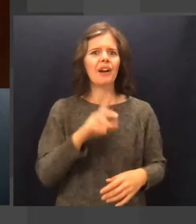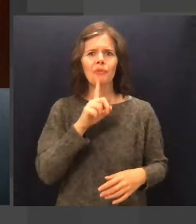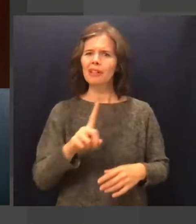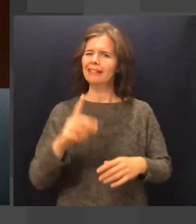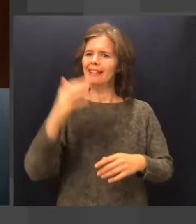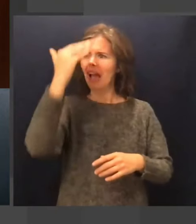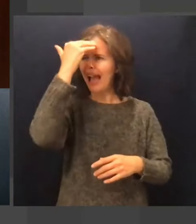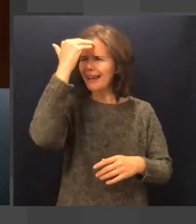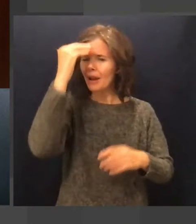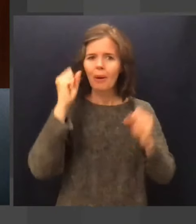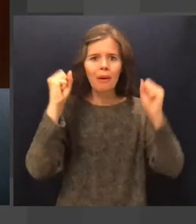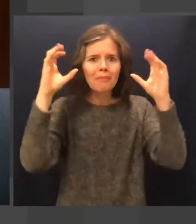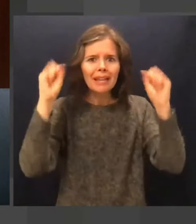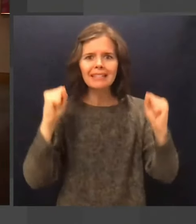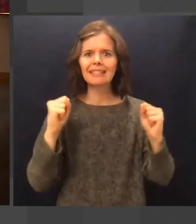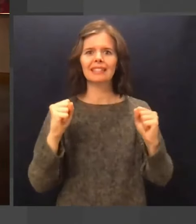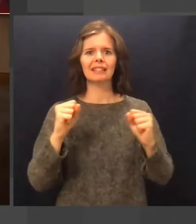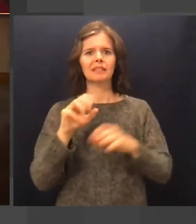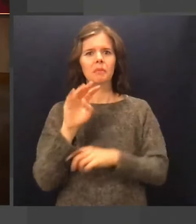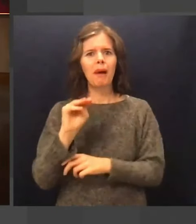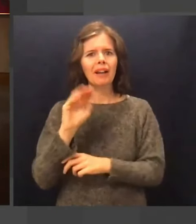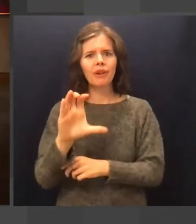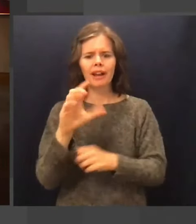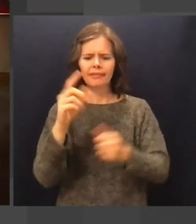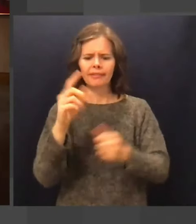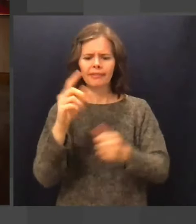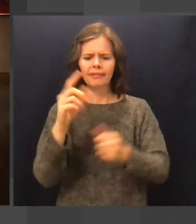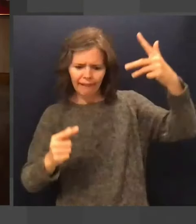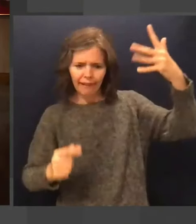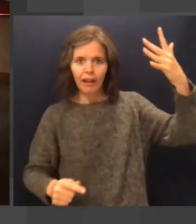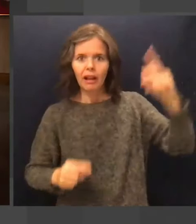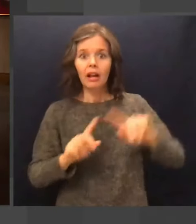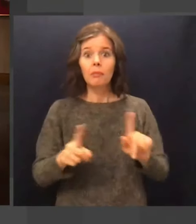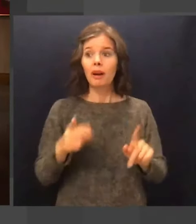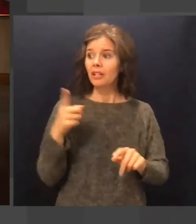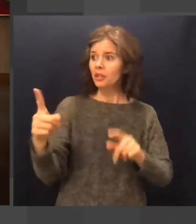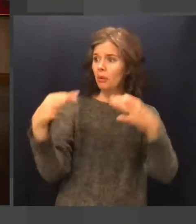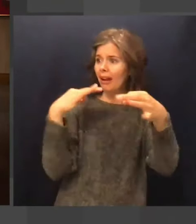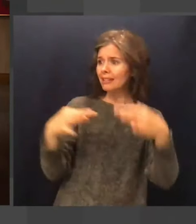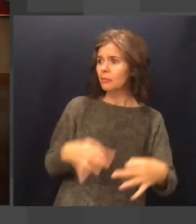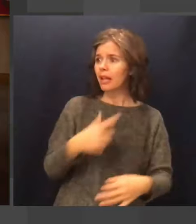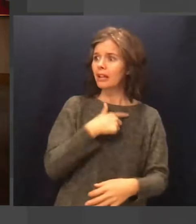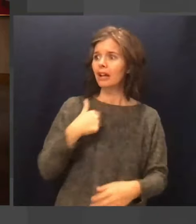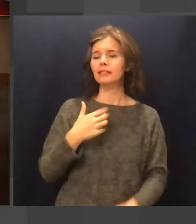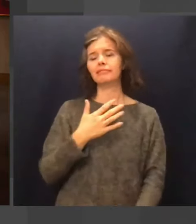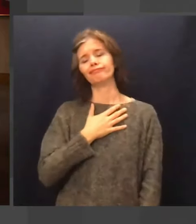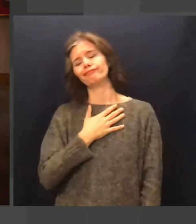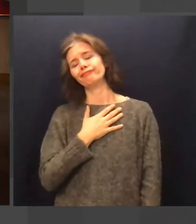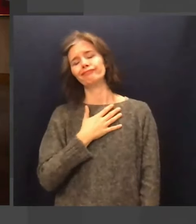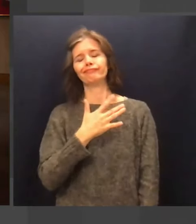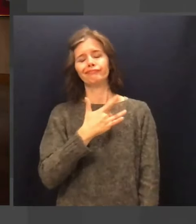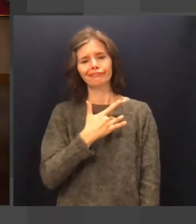THAT ARE HAPPENING AND THEN YOU DESCRIBED THAT TO AGNES AND I